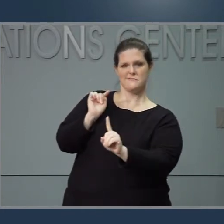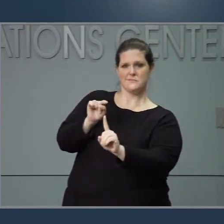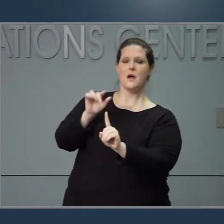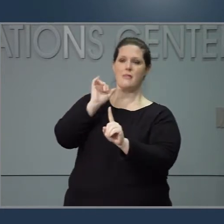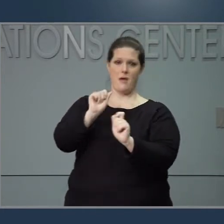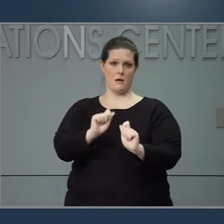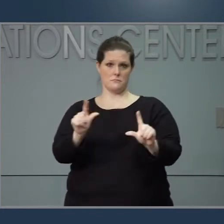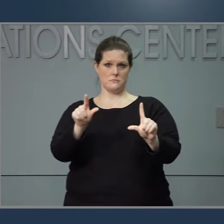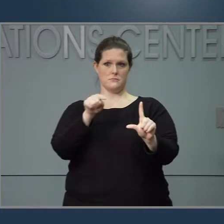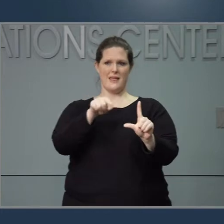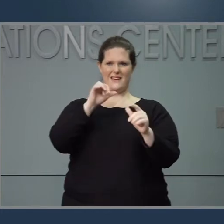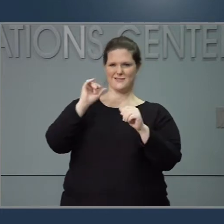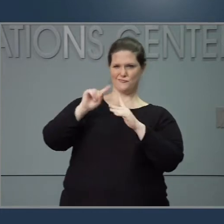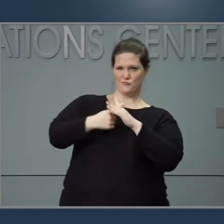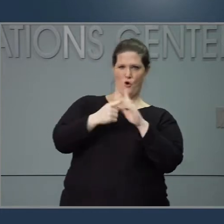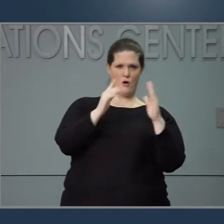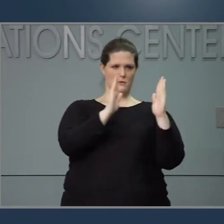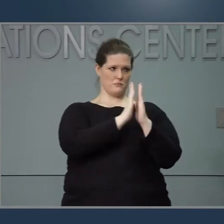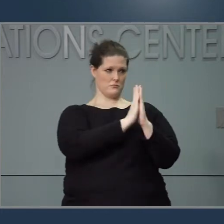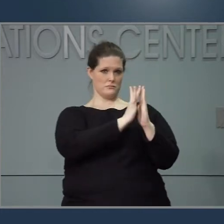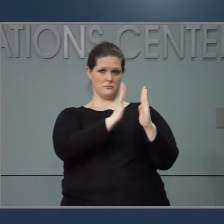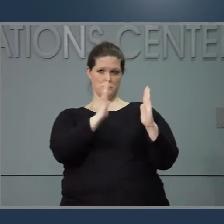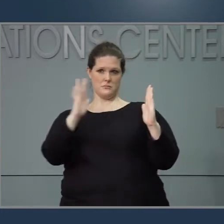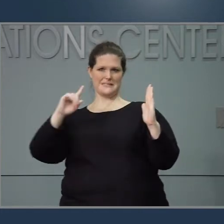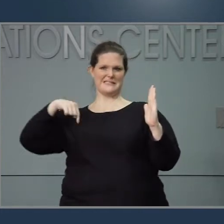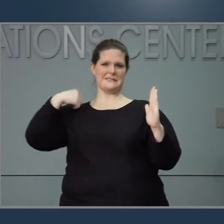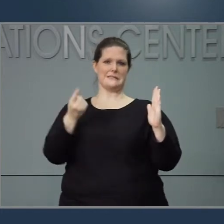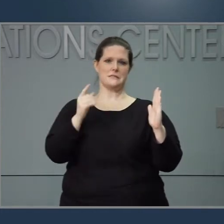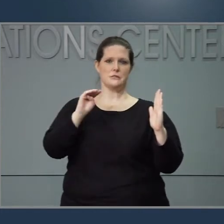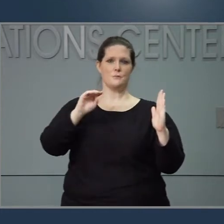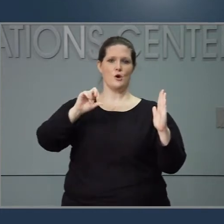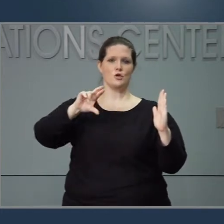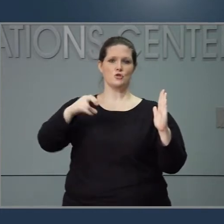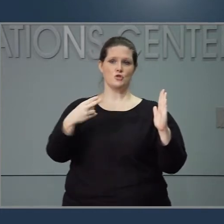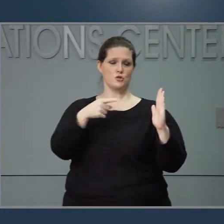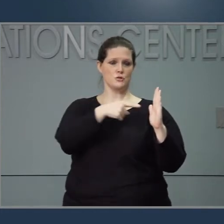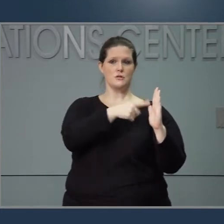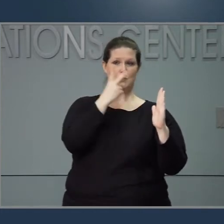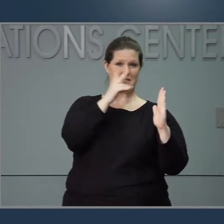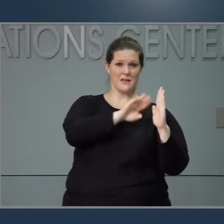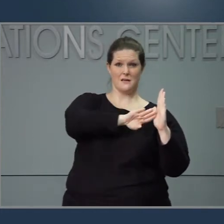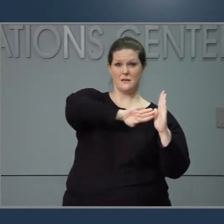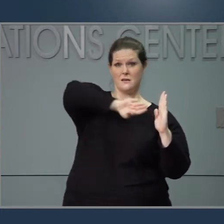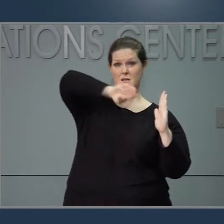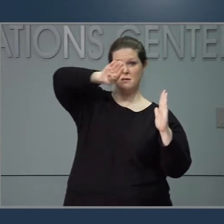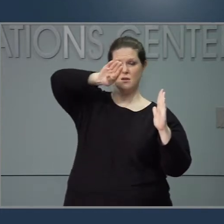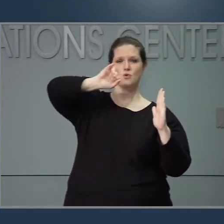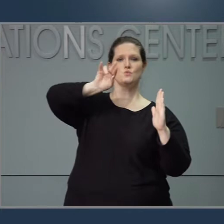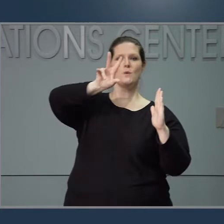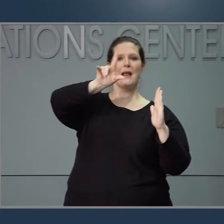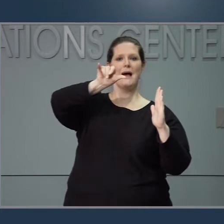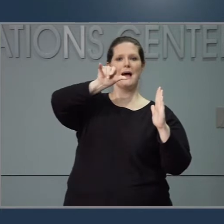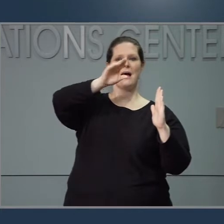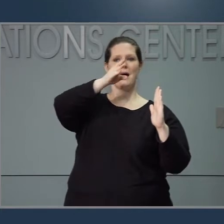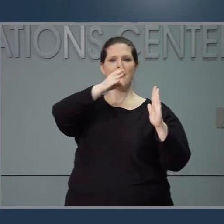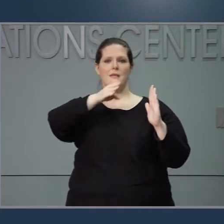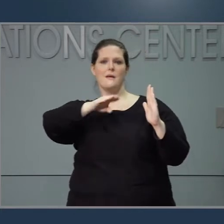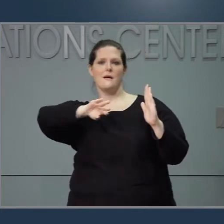DIFÍCIL QUE TENGAMOS MEDIDAS DE SEGURIDAD Y MÁS DIFÍCIL QUE REGRESEN LOS NIÑOS A LAS ESCUELAS. Y VA A SER MÁS